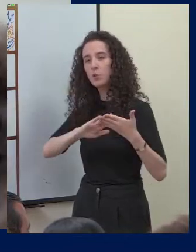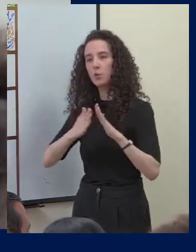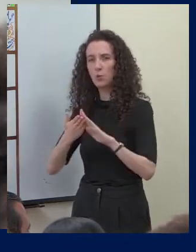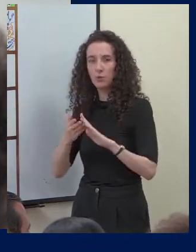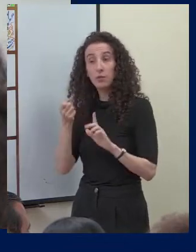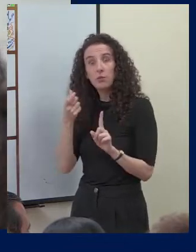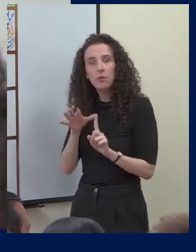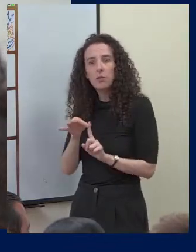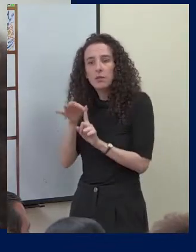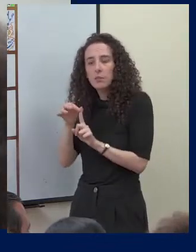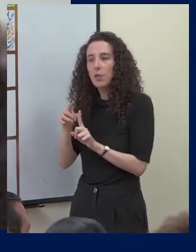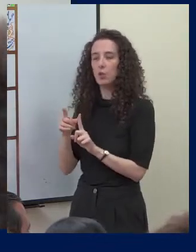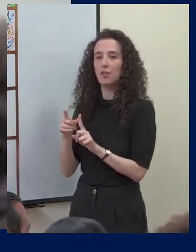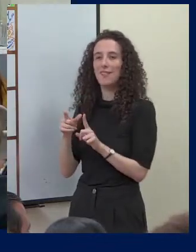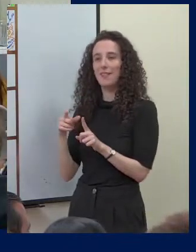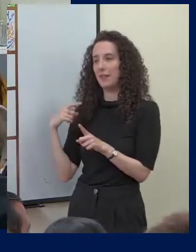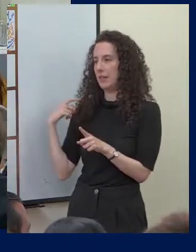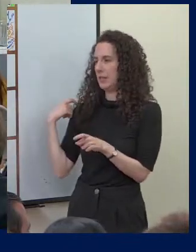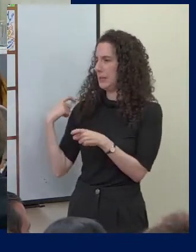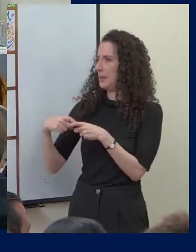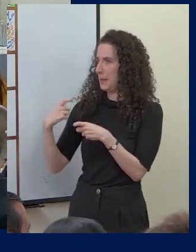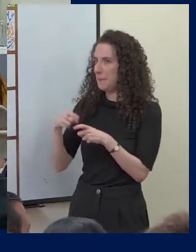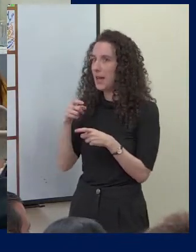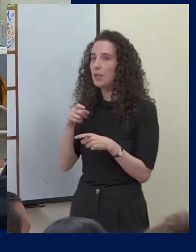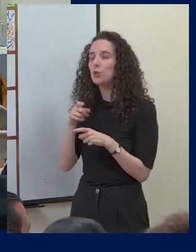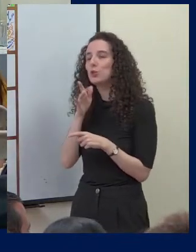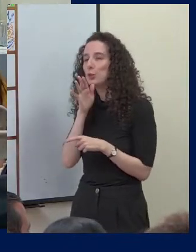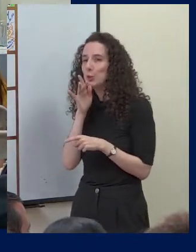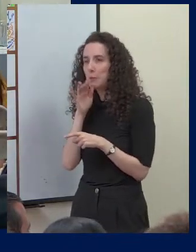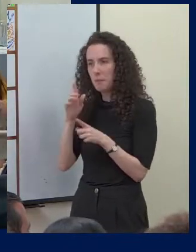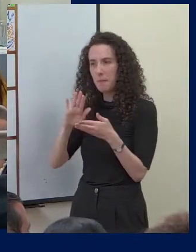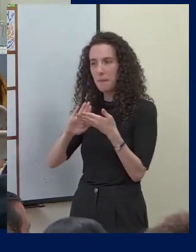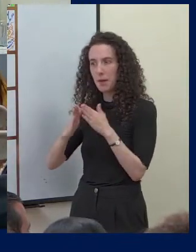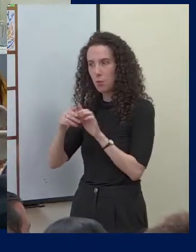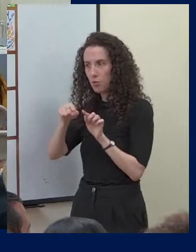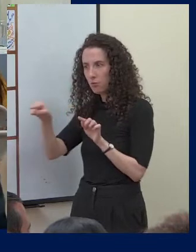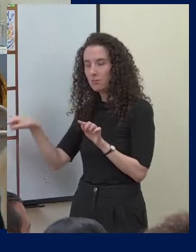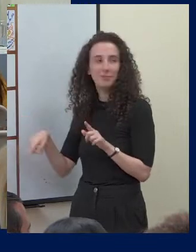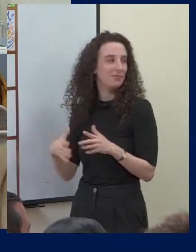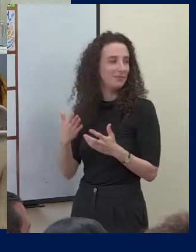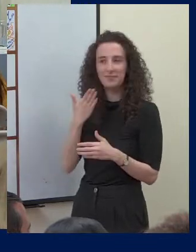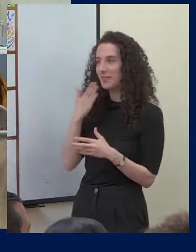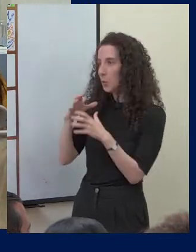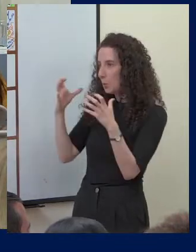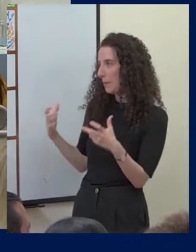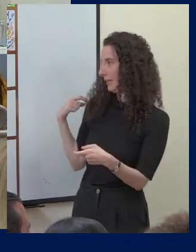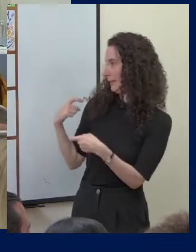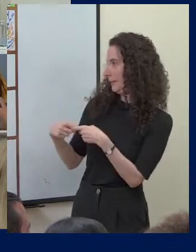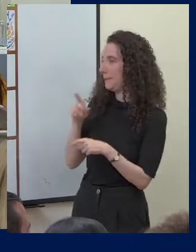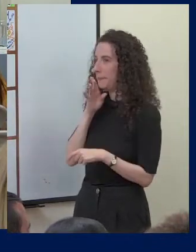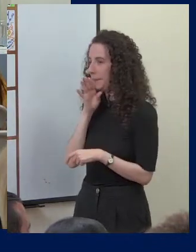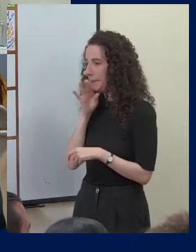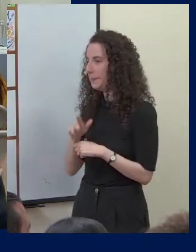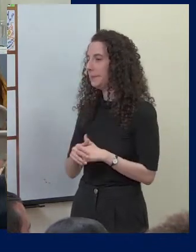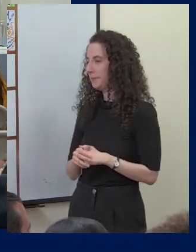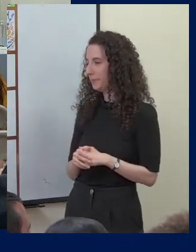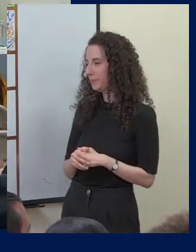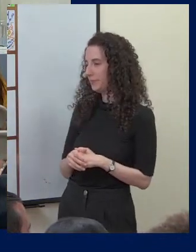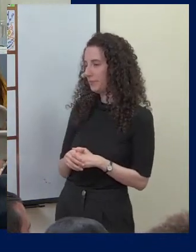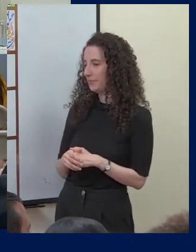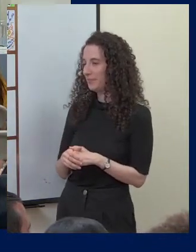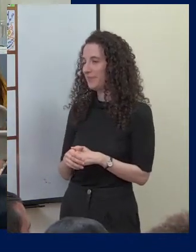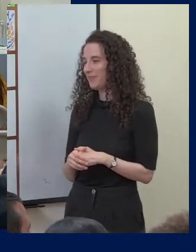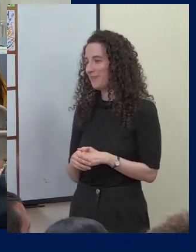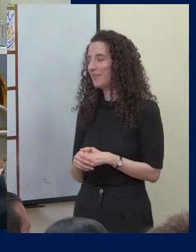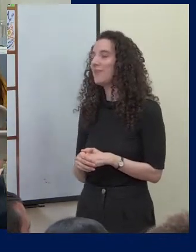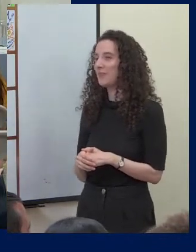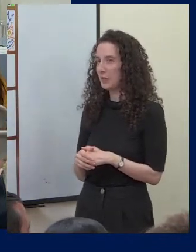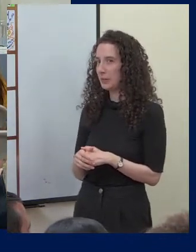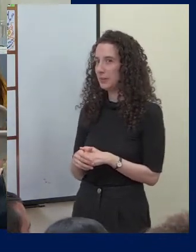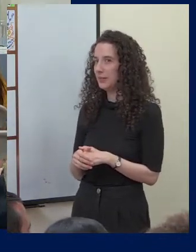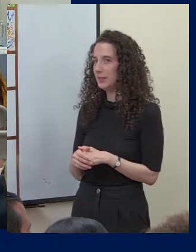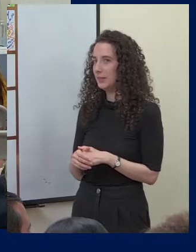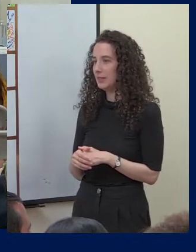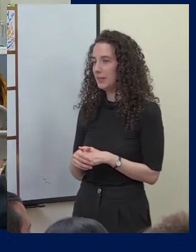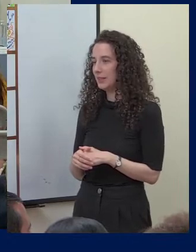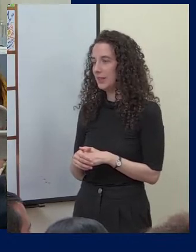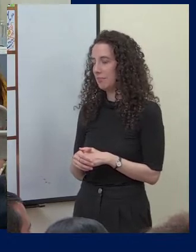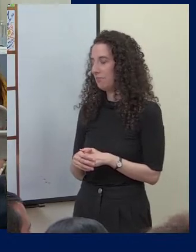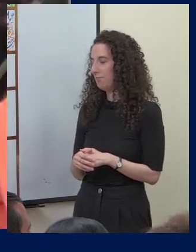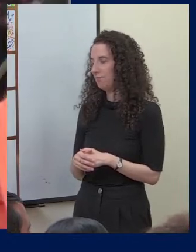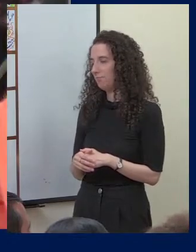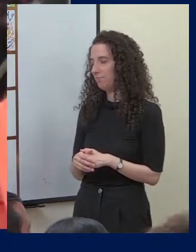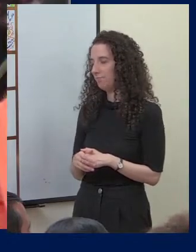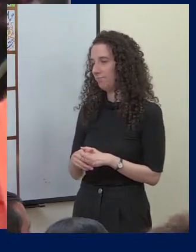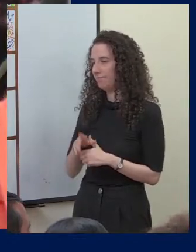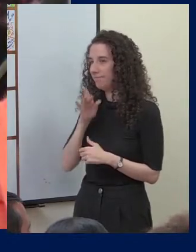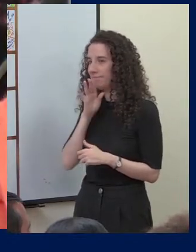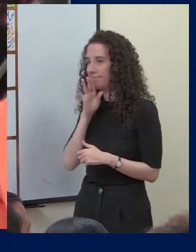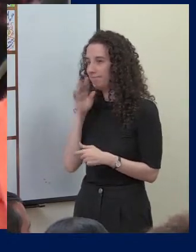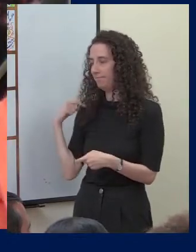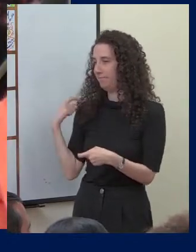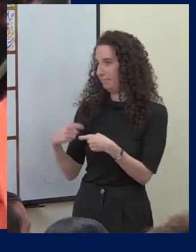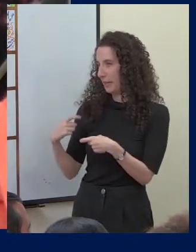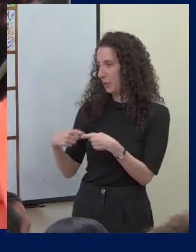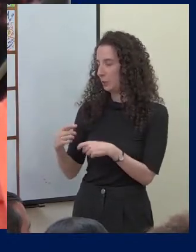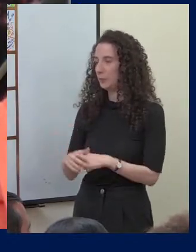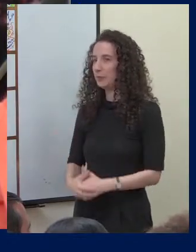populations?